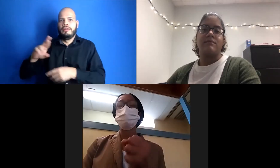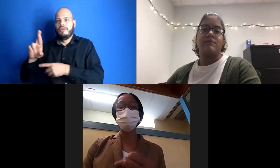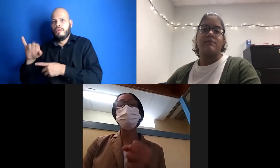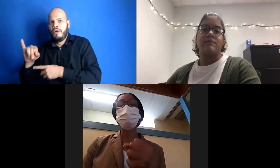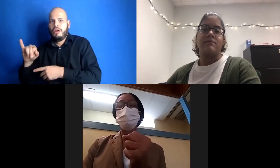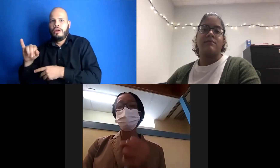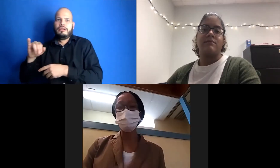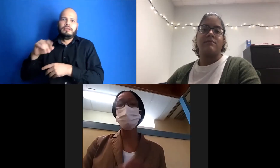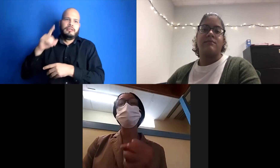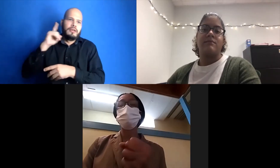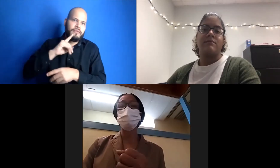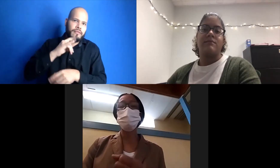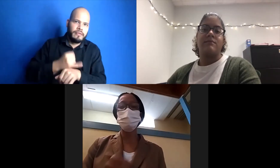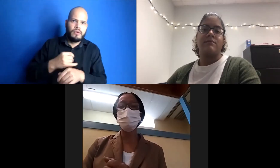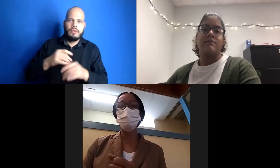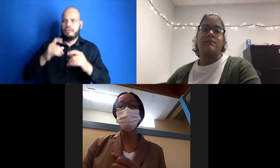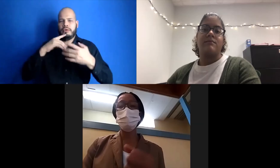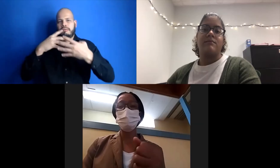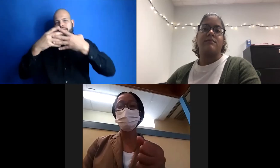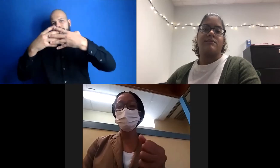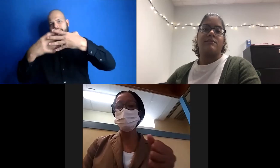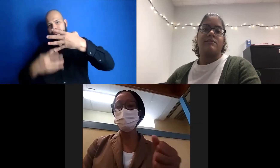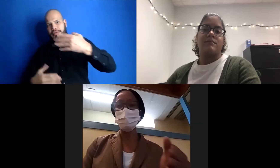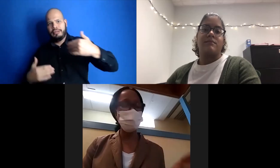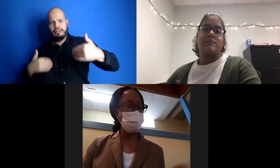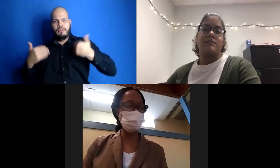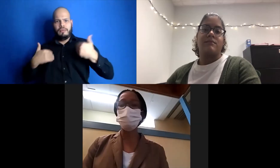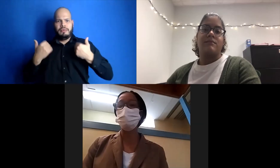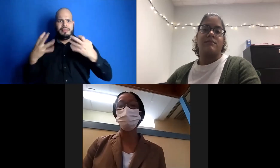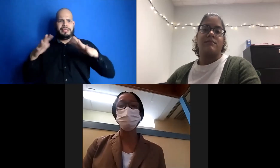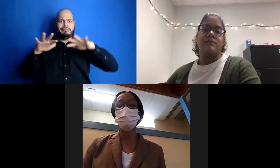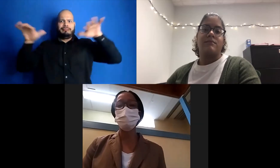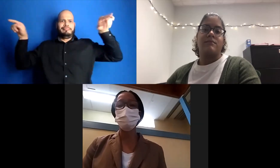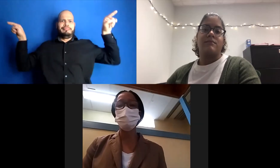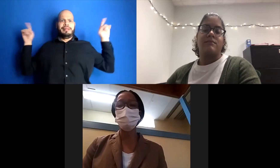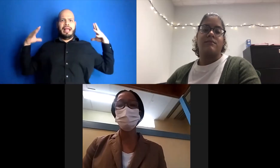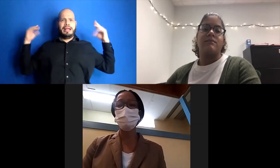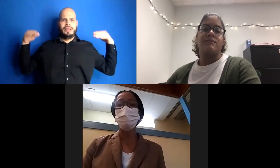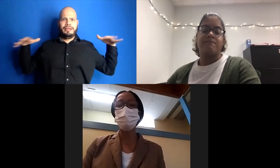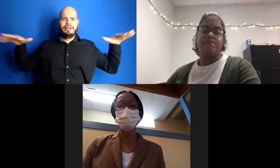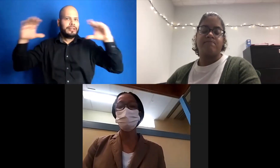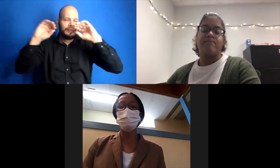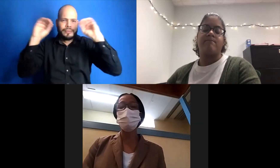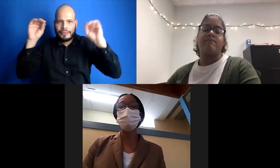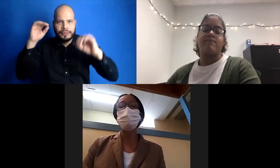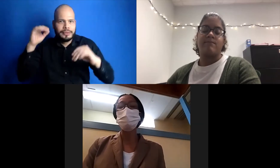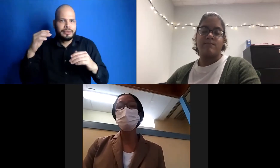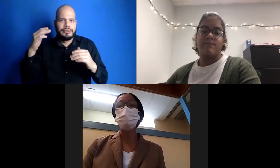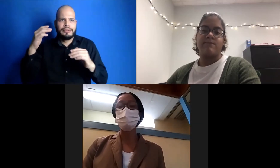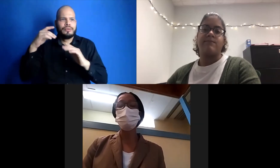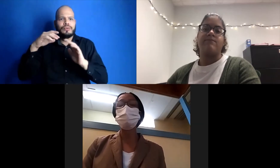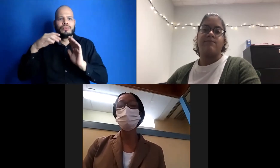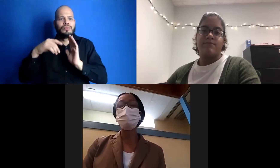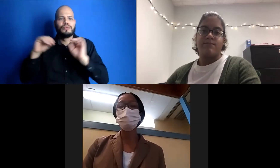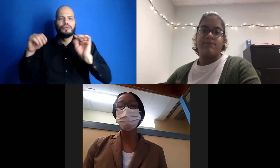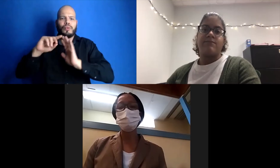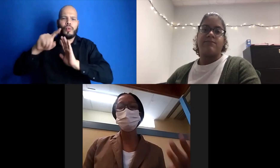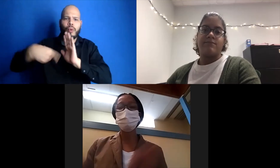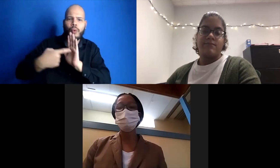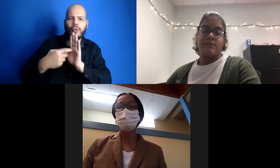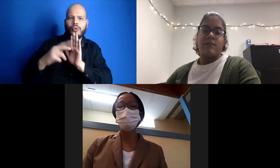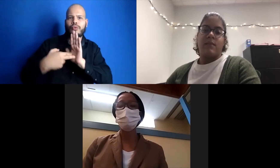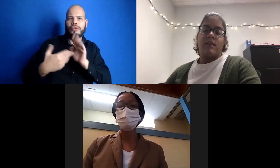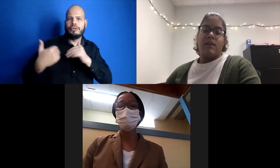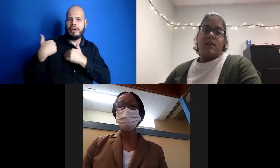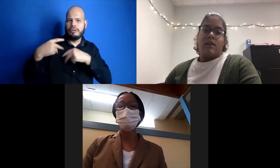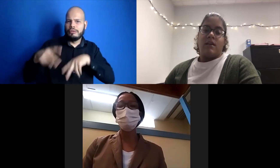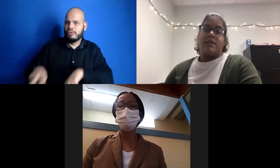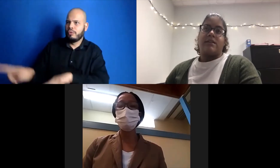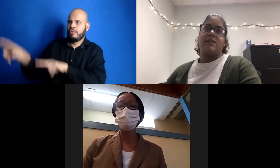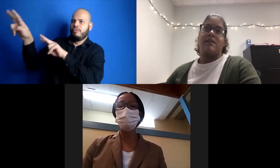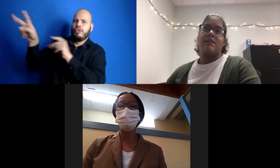many young people out there that have no sense of direction at all whatsoever so give us some advice